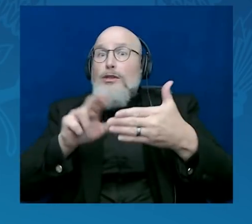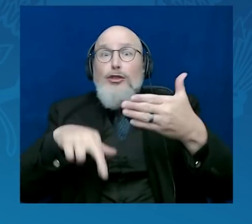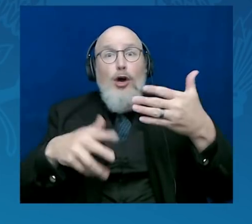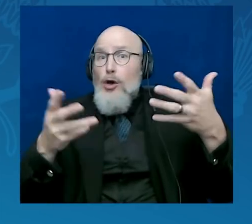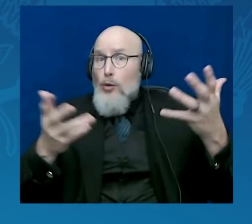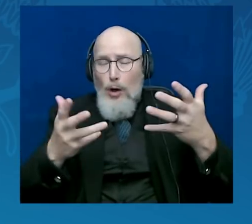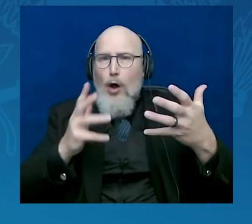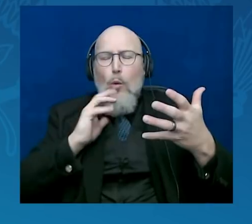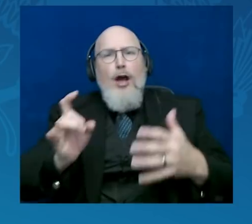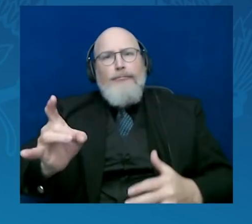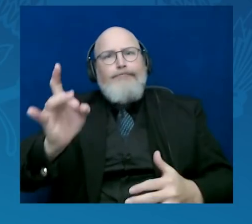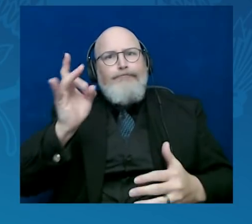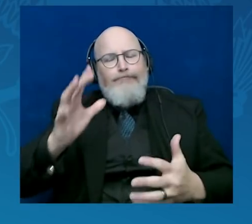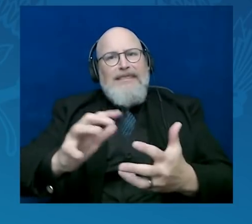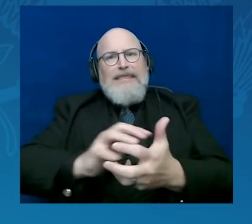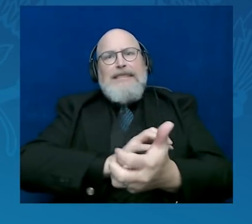on those who must be held accountable.